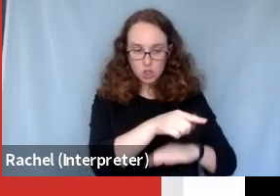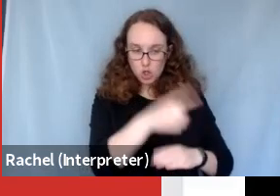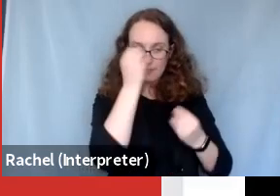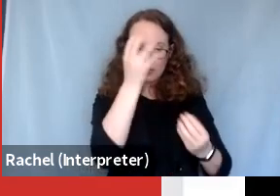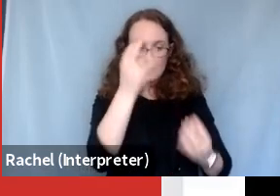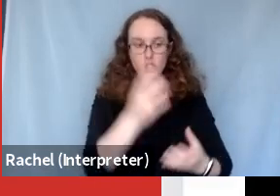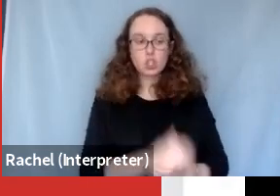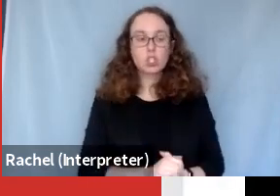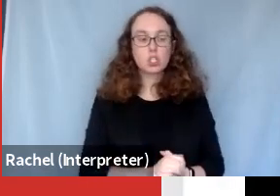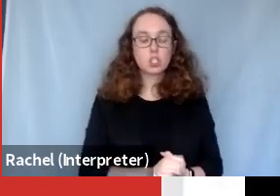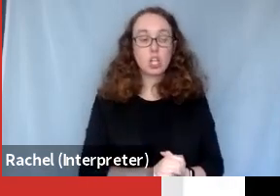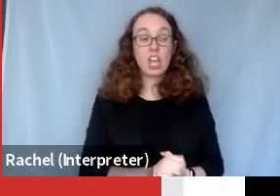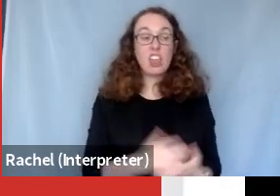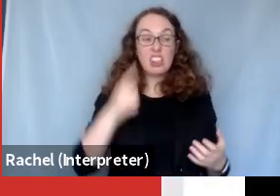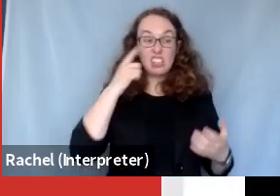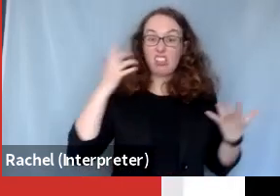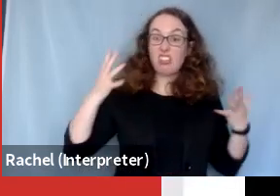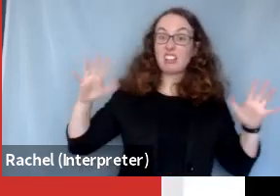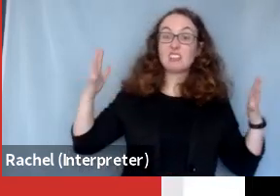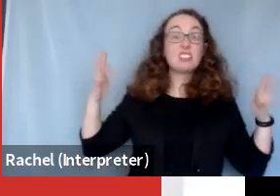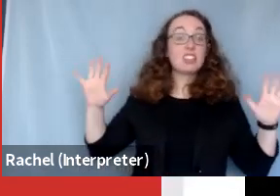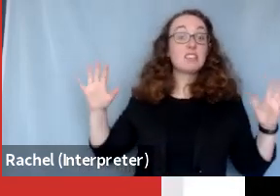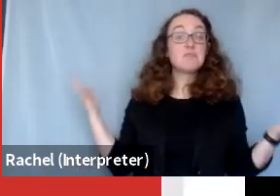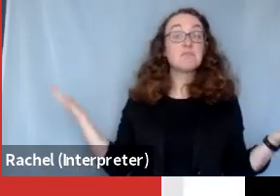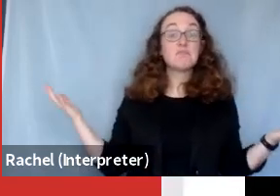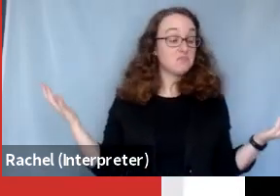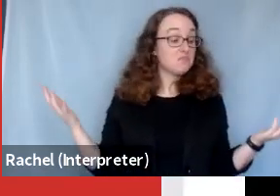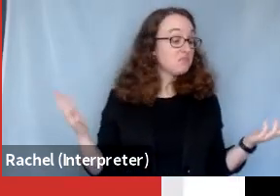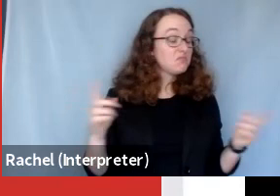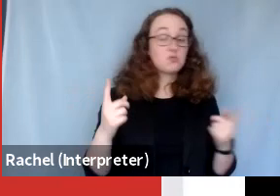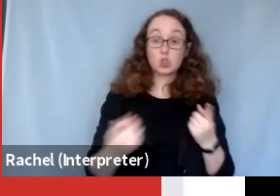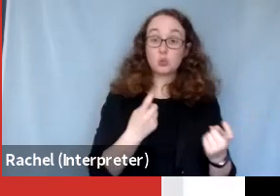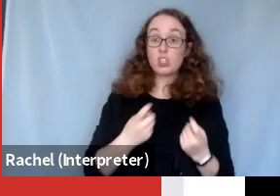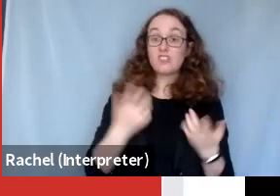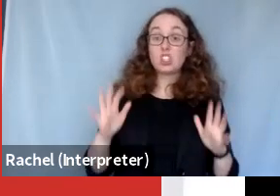And it looks like that's it, looks like those are the only questions we have is there any last minute questions before we